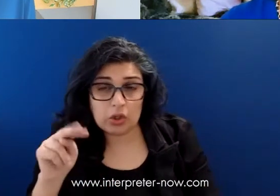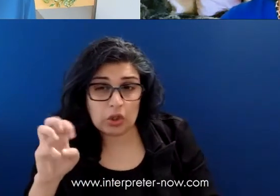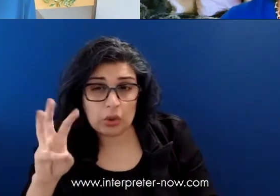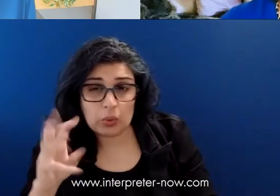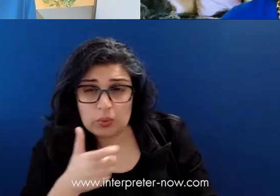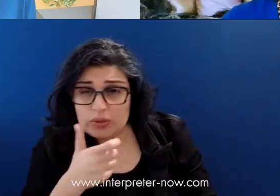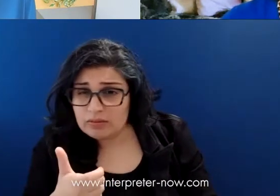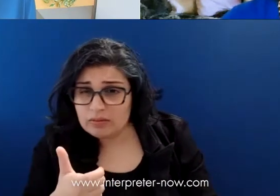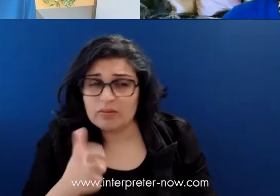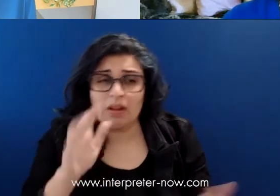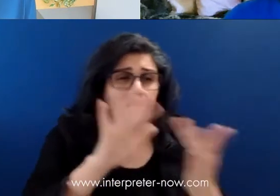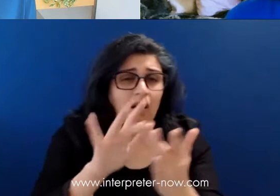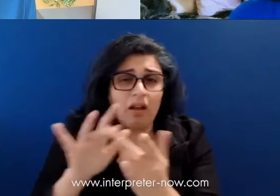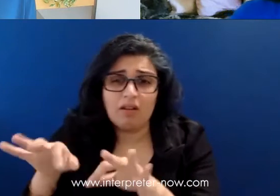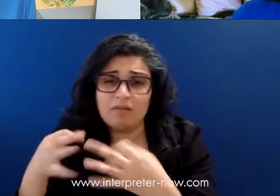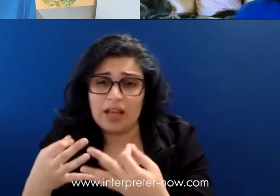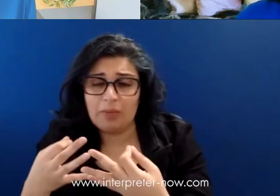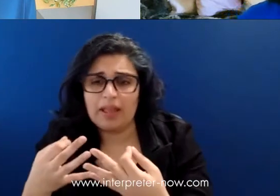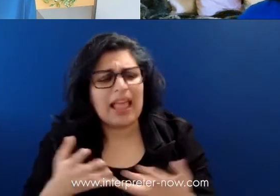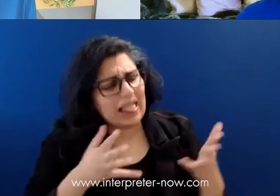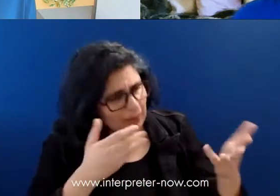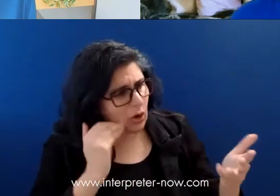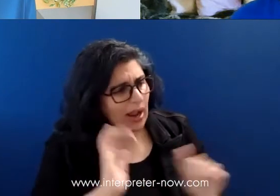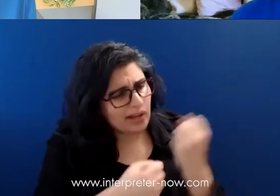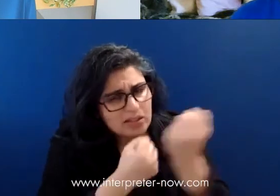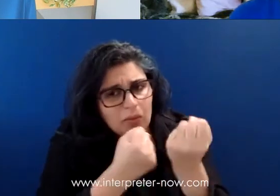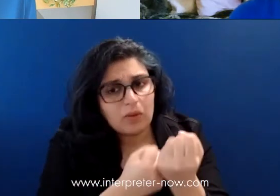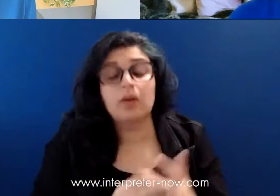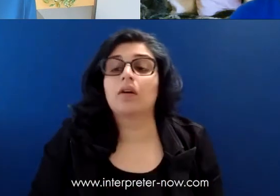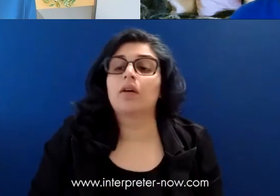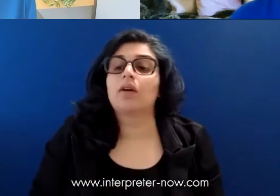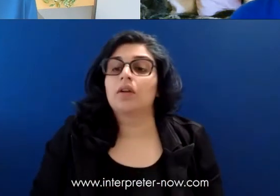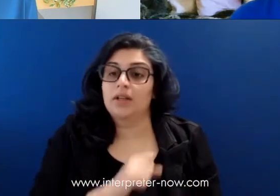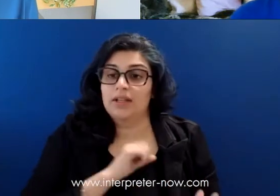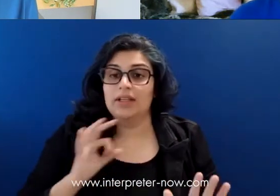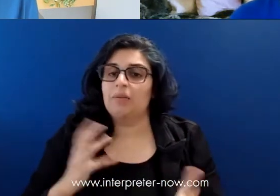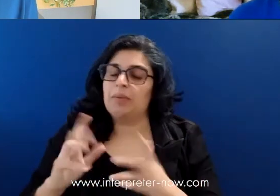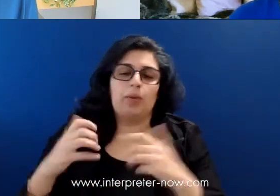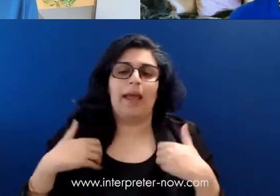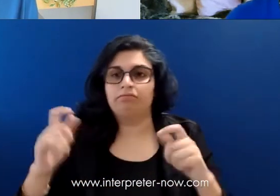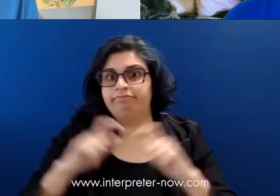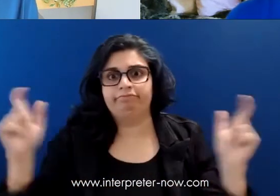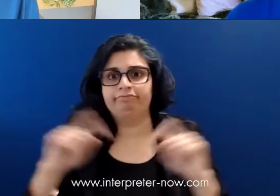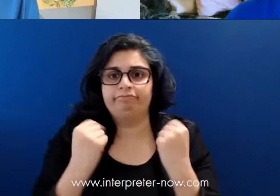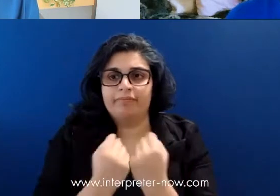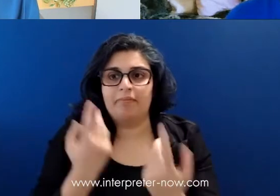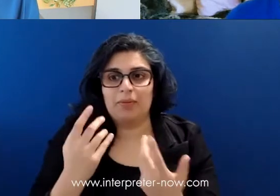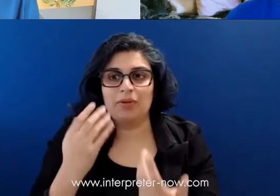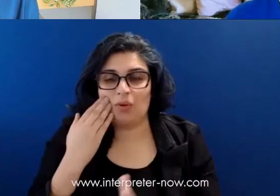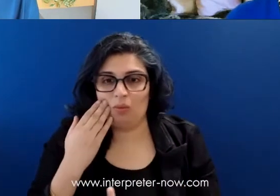Let me know how I can be there for you." Here's the interesting thing. We might have large teams, and we might not actually know the identities.